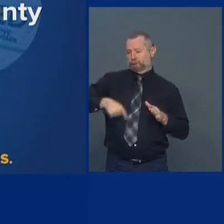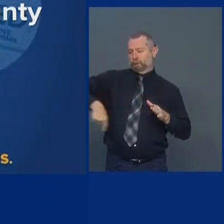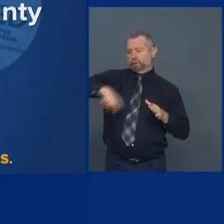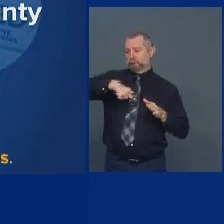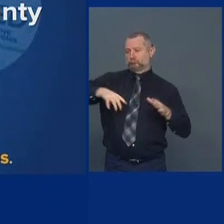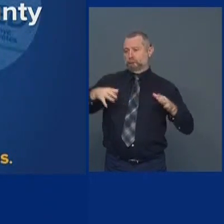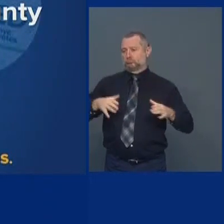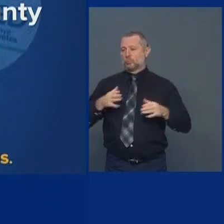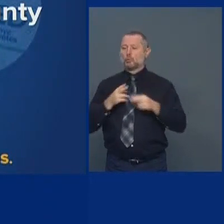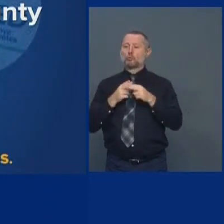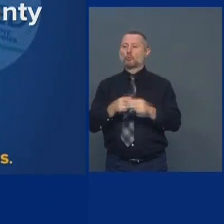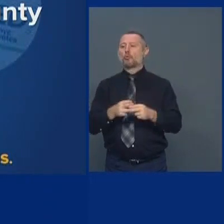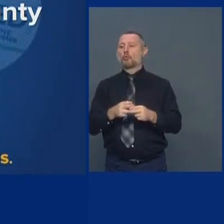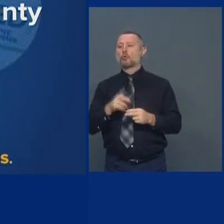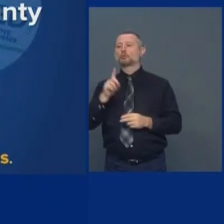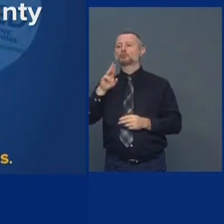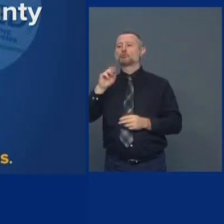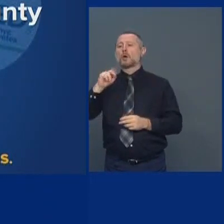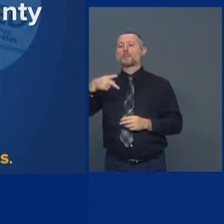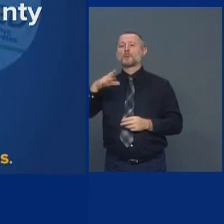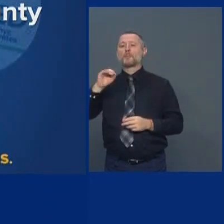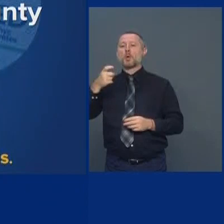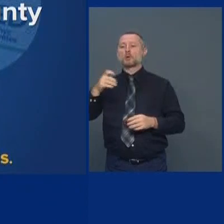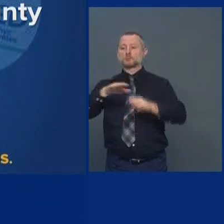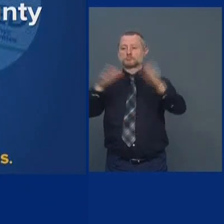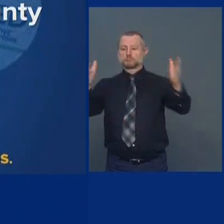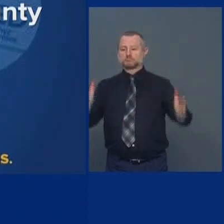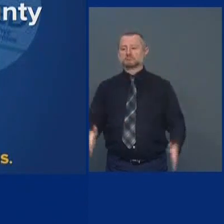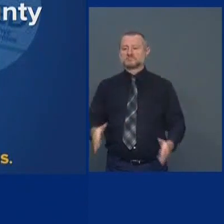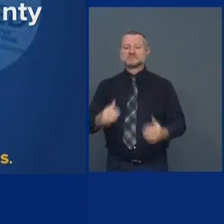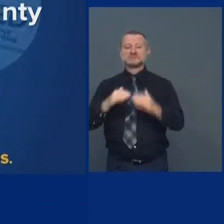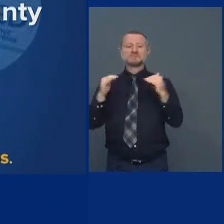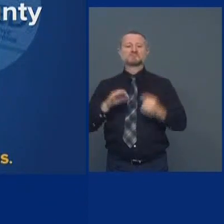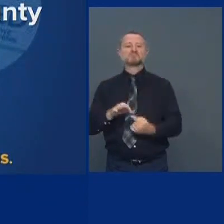IT OFF. THIS IS OUR WAY OF DEVELOPING A